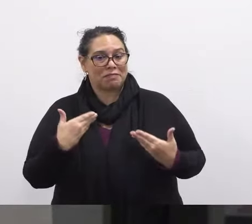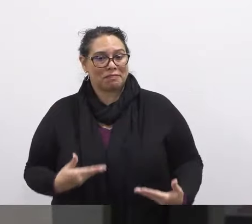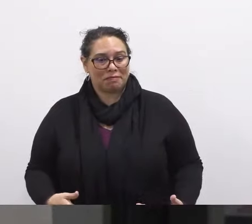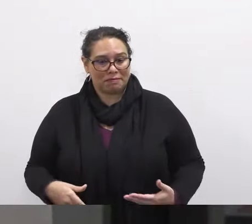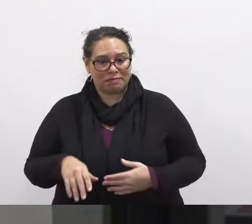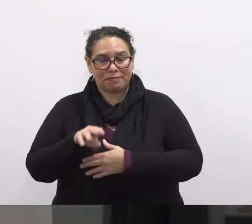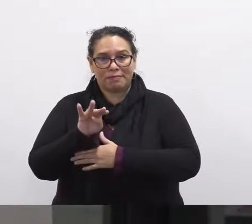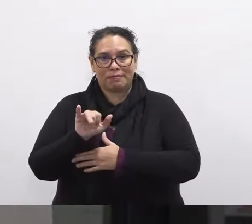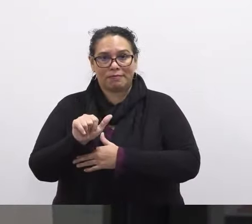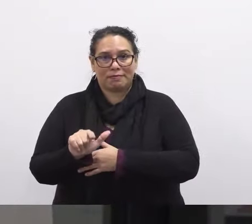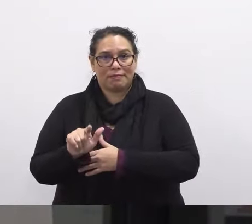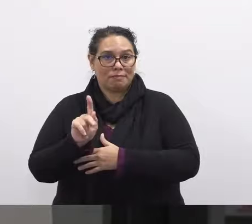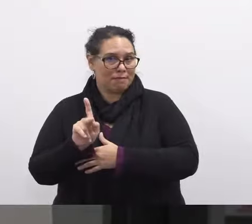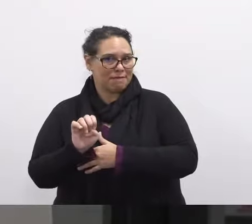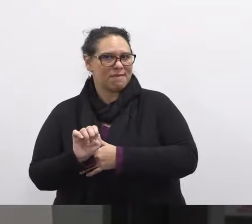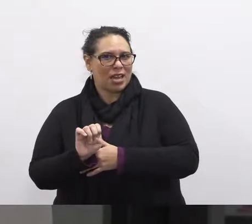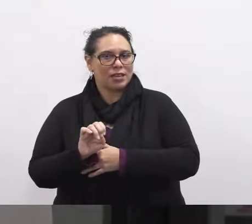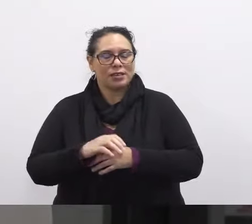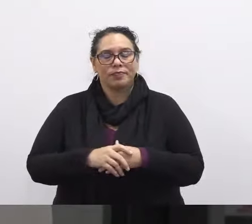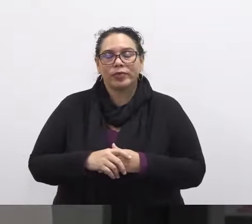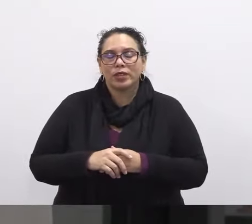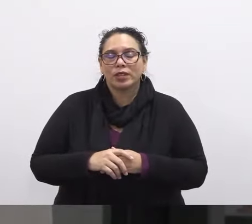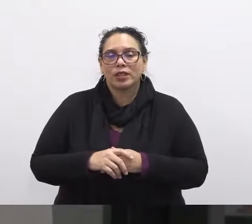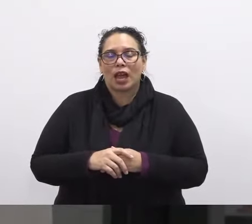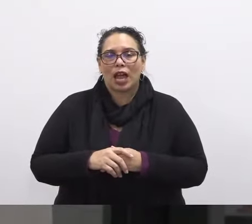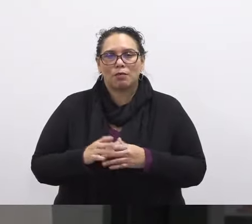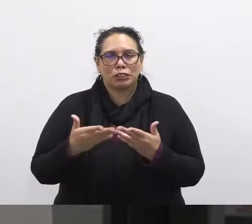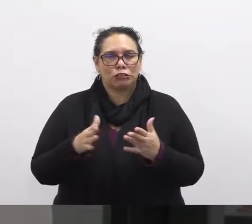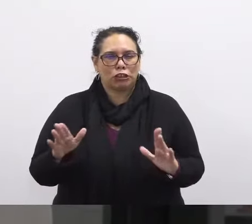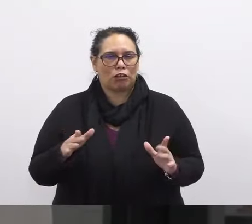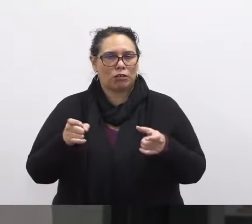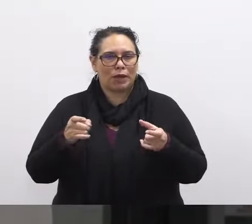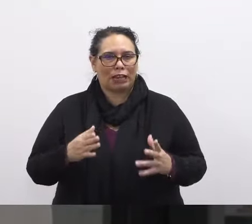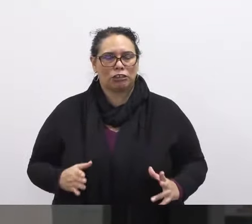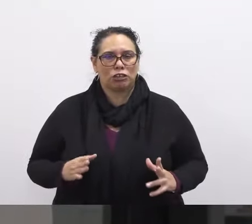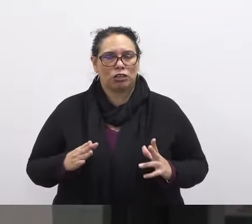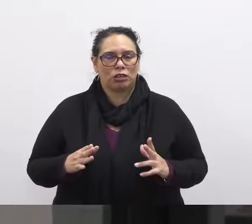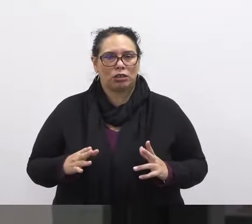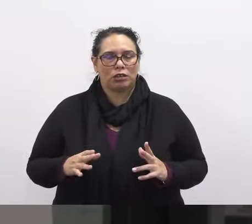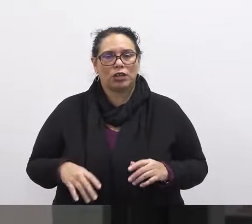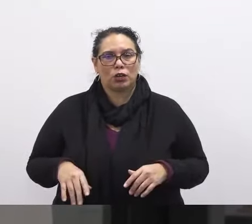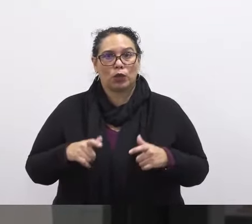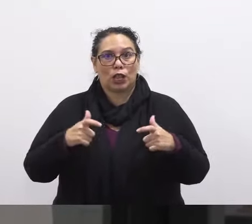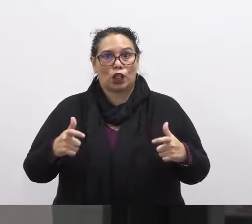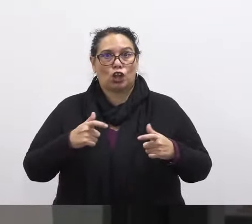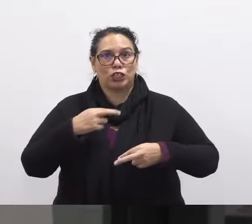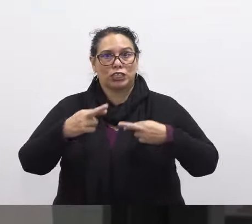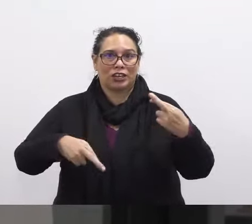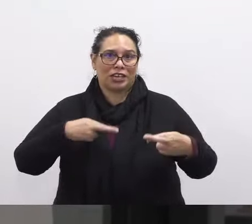I'm the general manager of Agromin We got the largest organics recycler in the state of California,